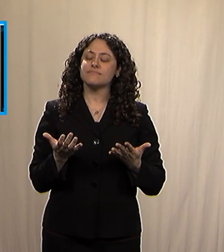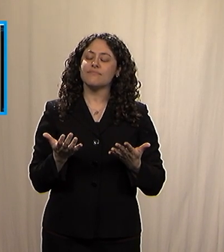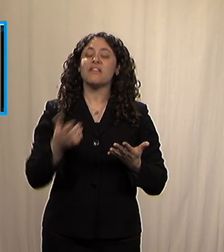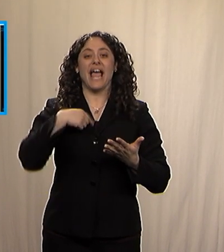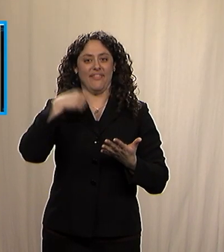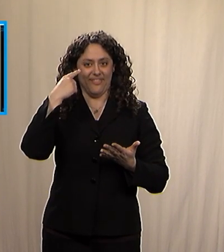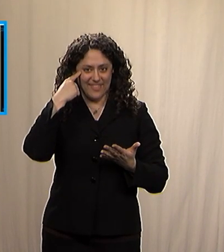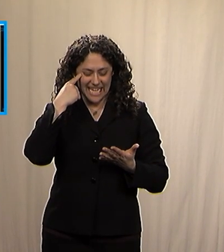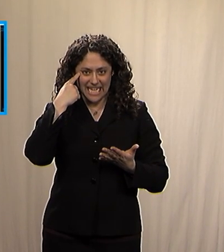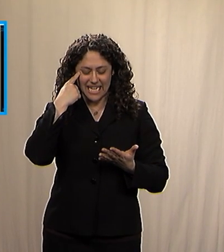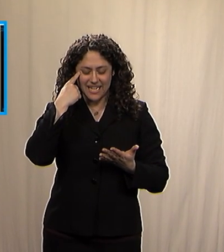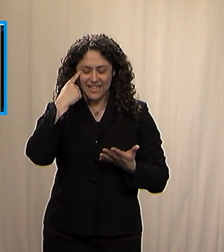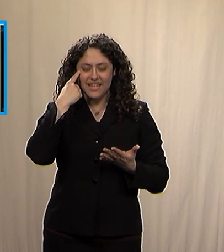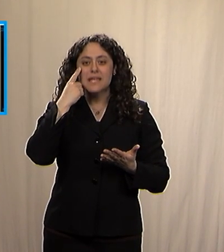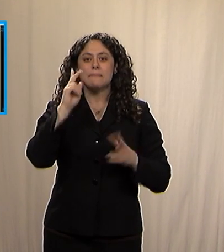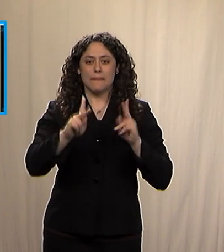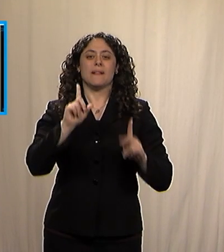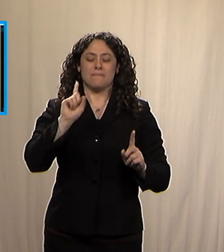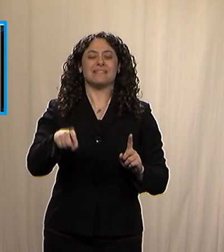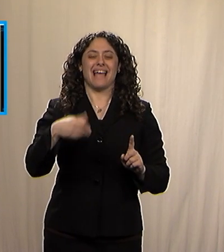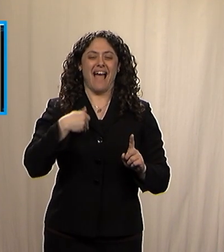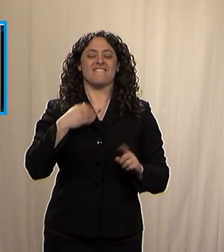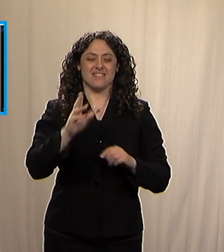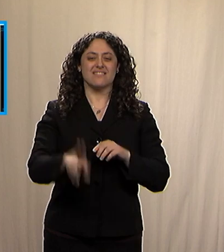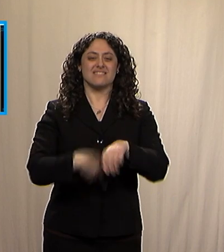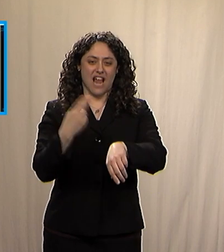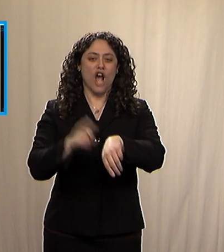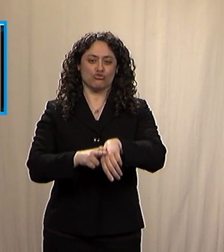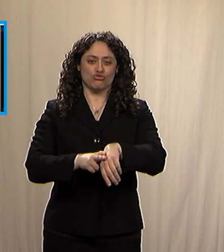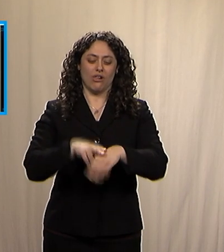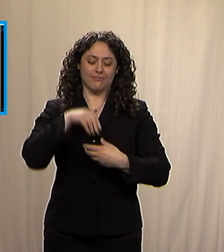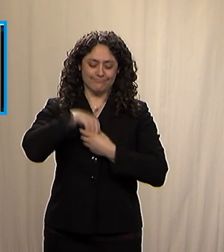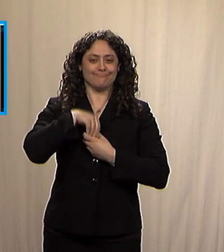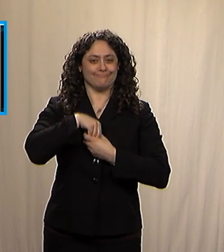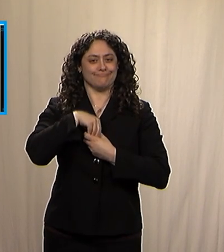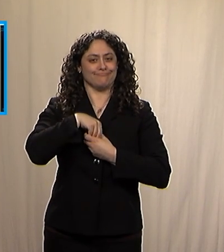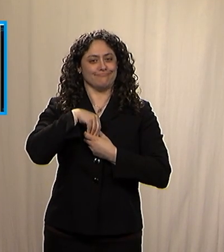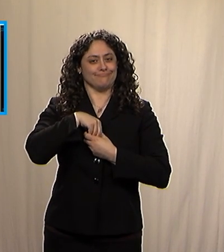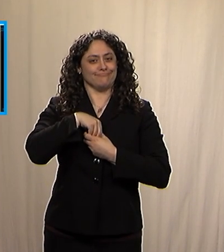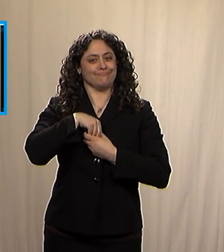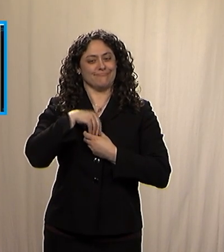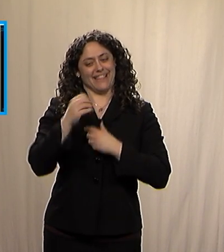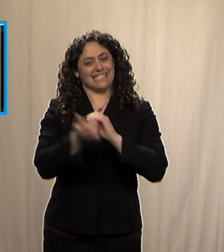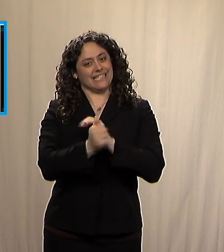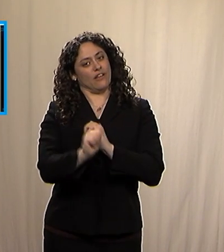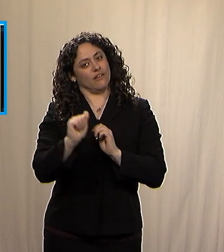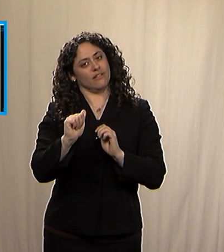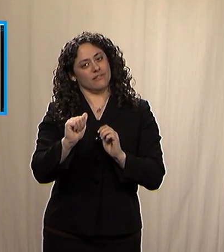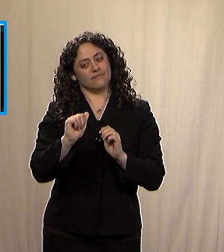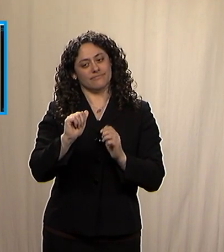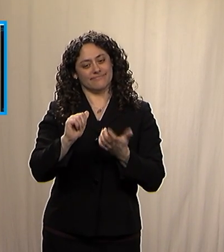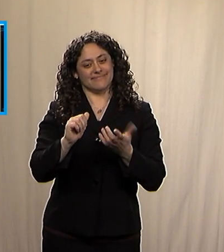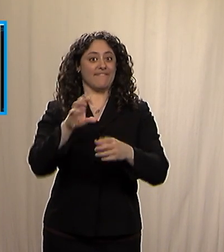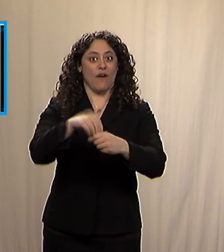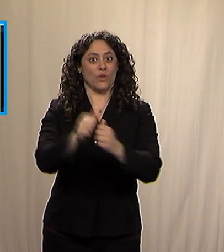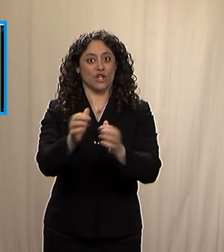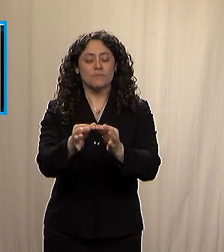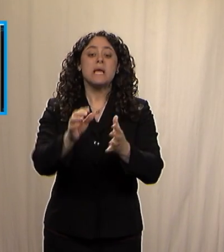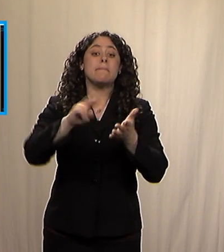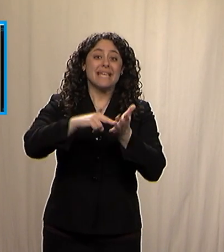for the variety of skills that interpreting requires.